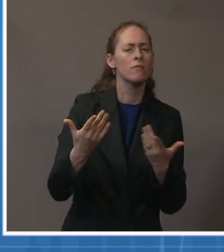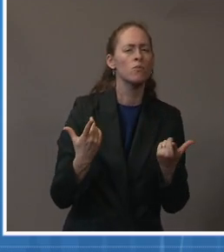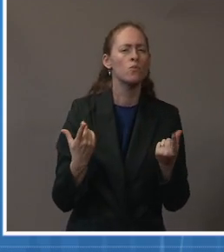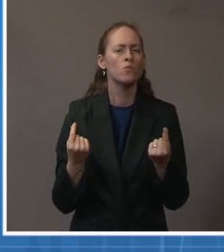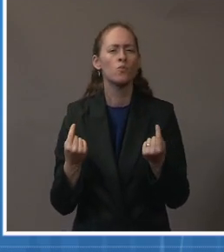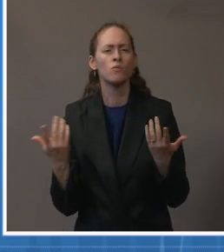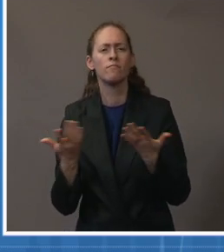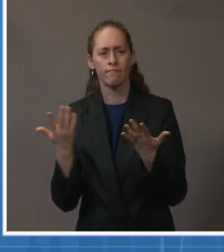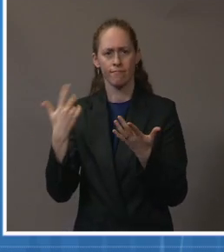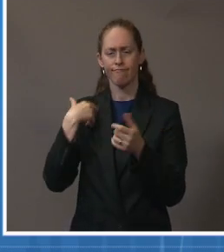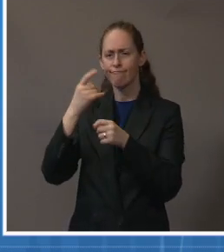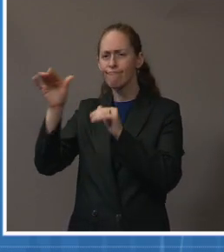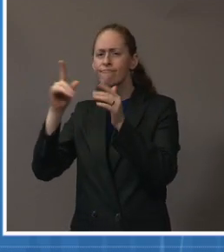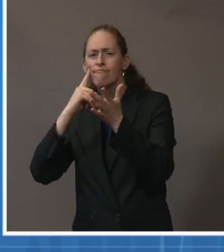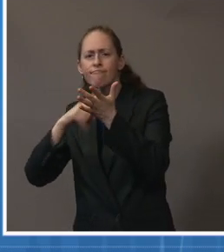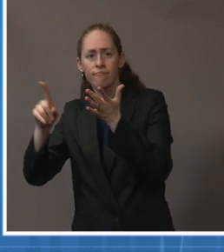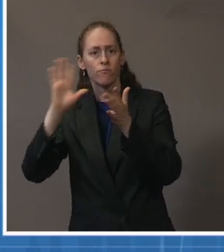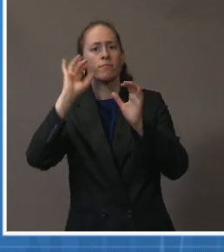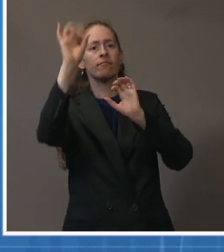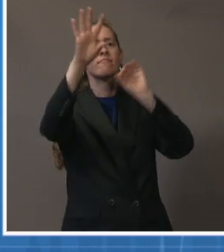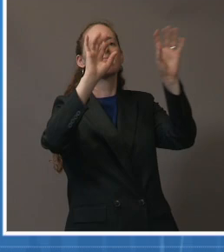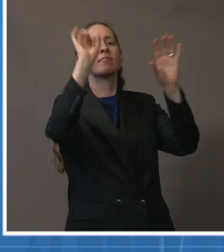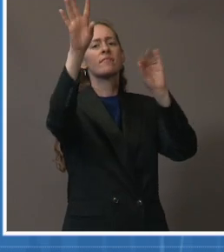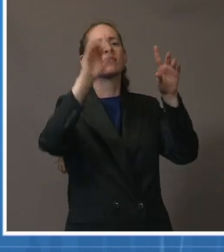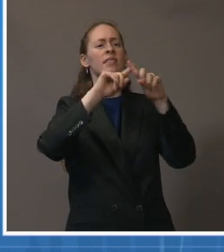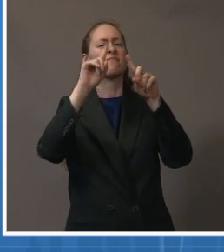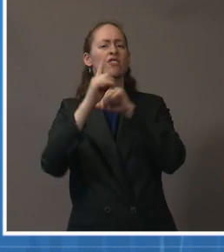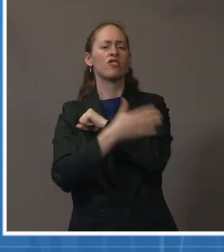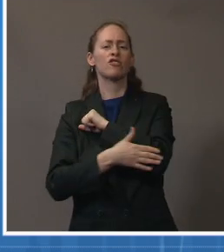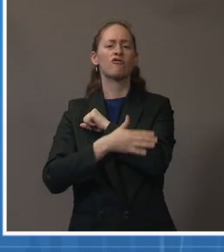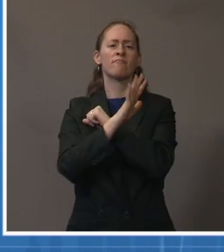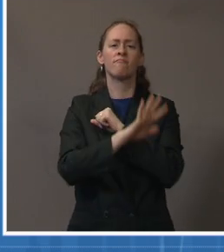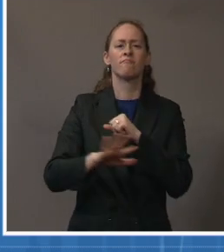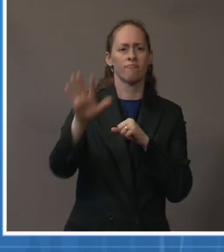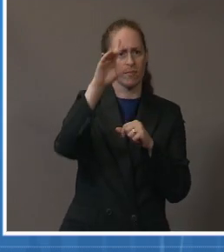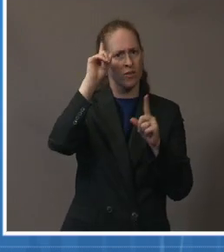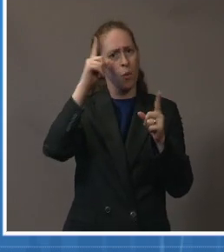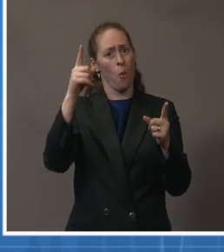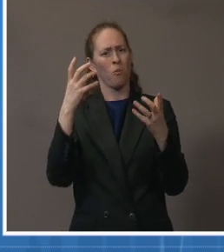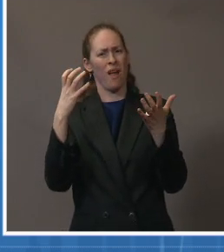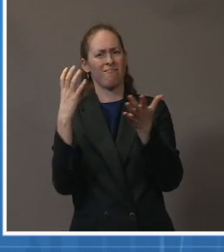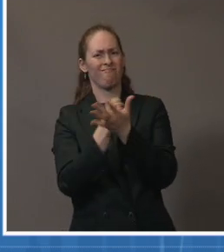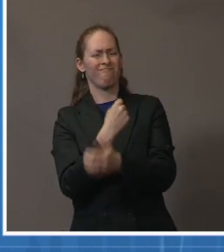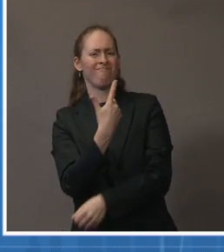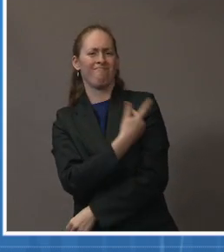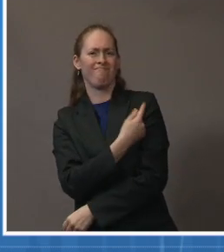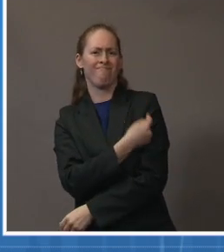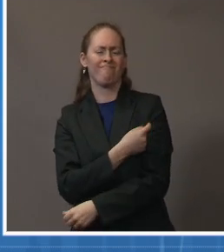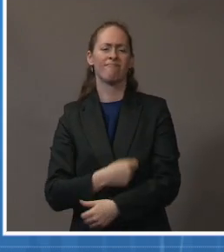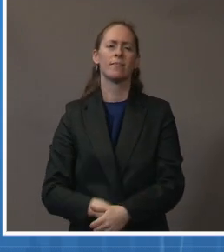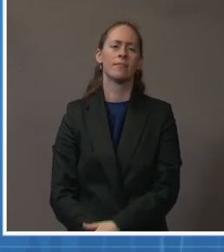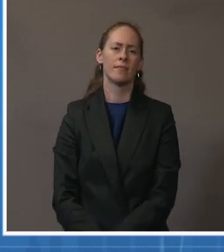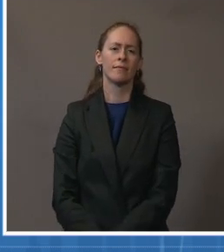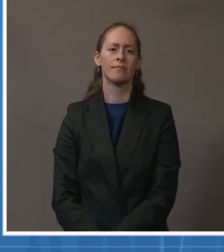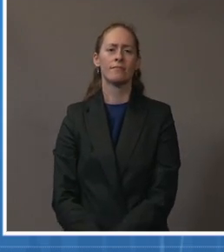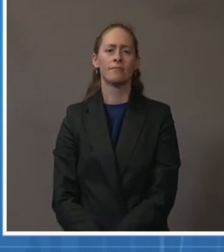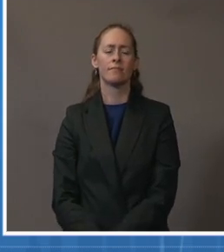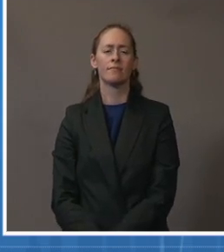and get shots in arms as soon as possible. As we do so, we'll work through logistics,